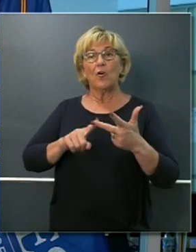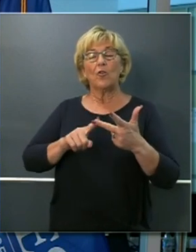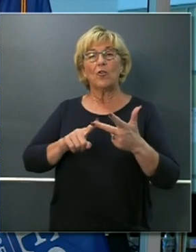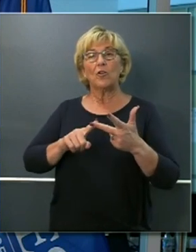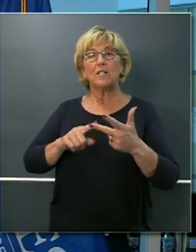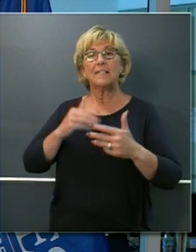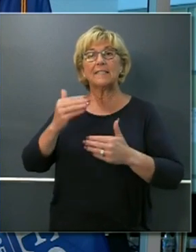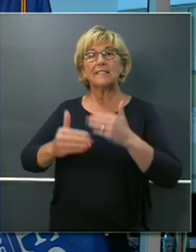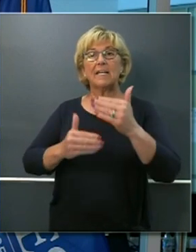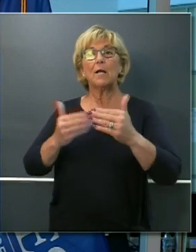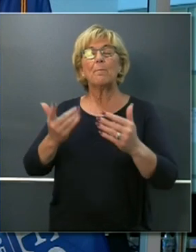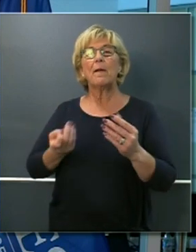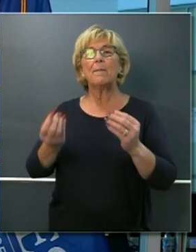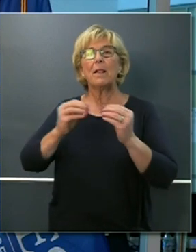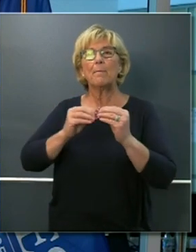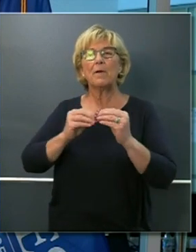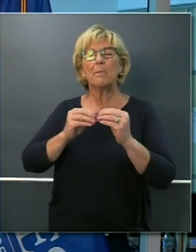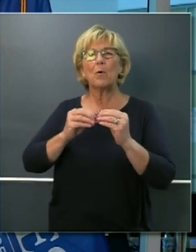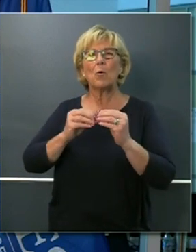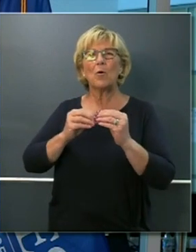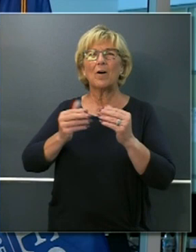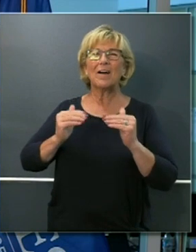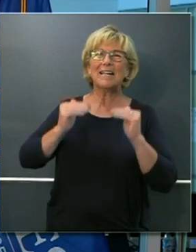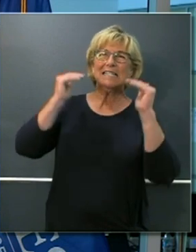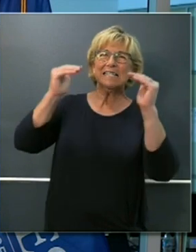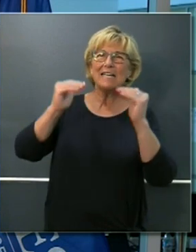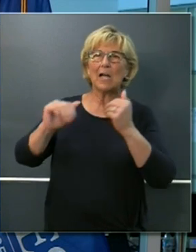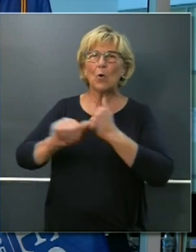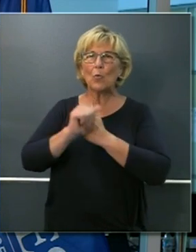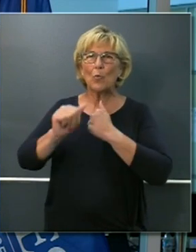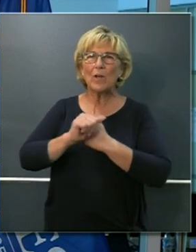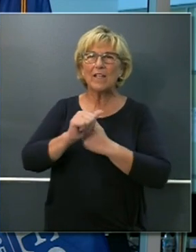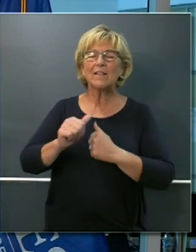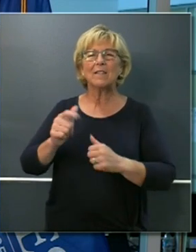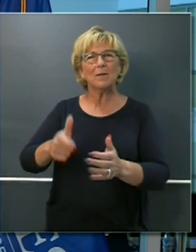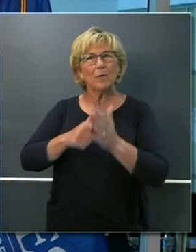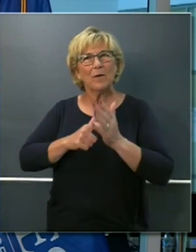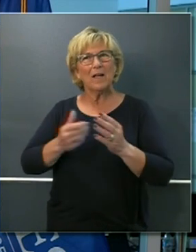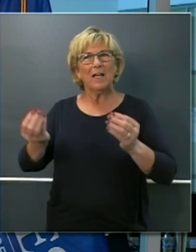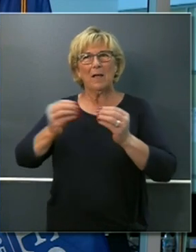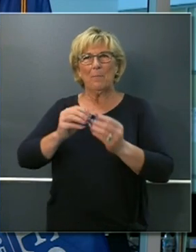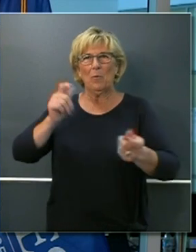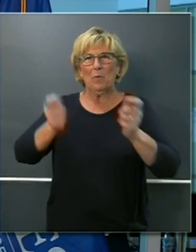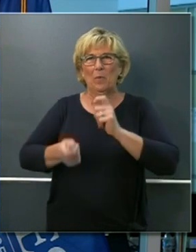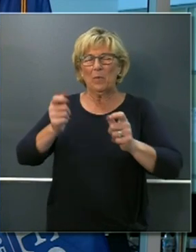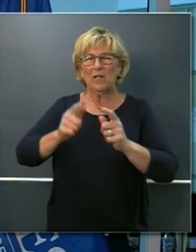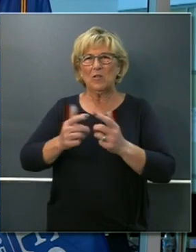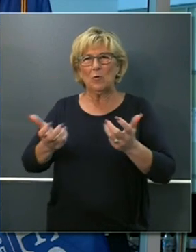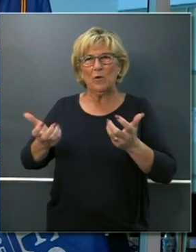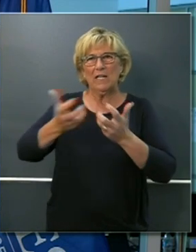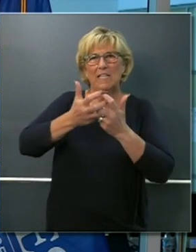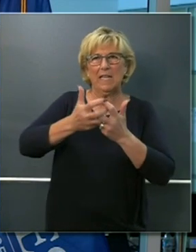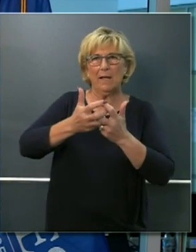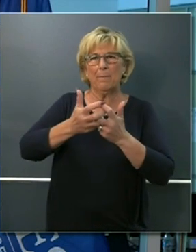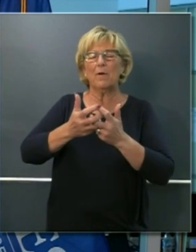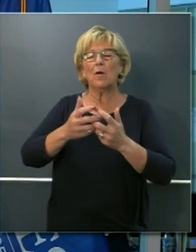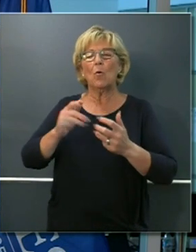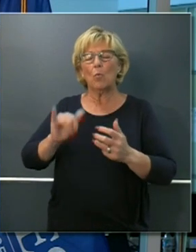ESSENTIAL SECTORS THAT ARE CURRENTLY OPENING WE WILL ALSO BE TALKING ABOUT MODIFYING HER SCHOOL PROGRAMS AND INCLUDING CHILD CARE REOPENING. THE THIRD